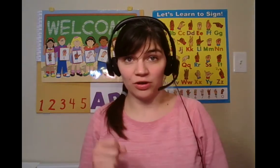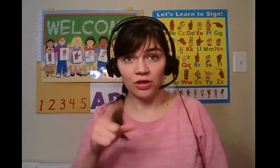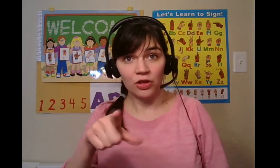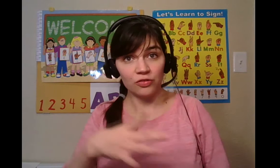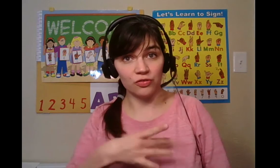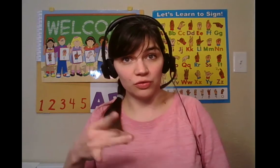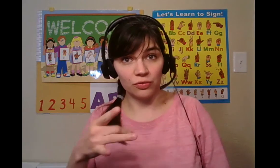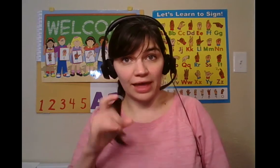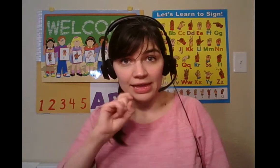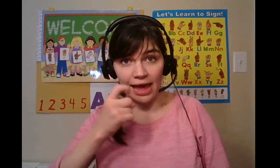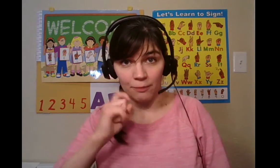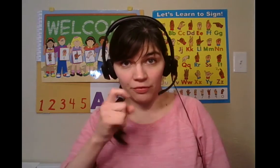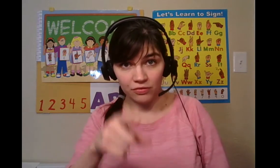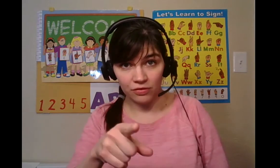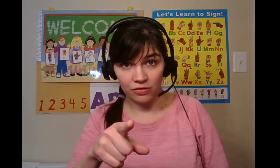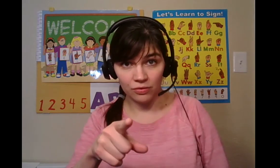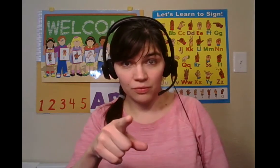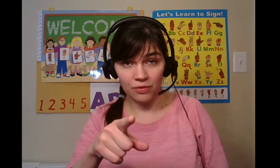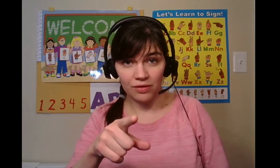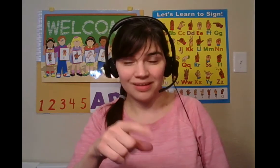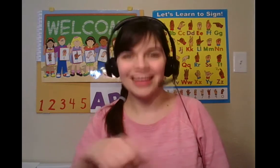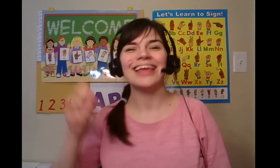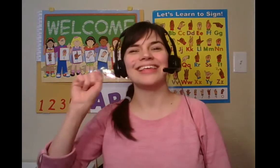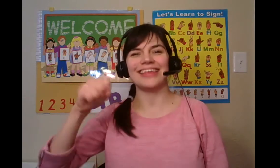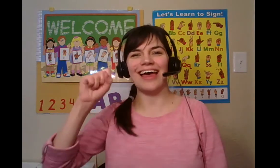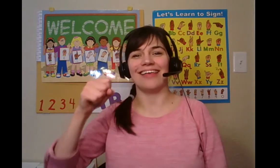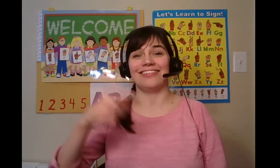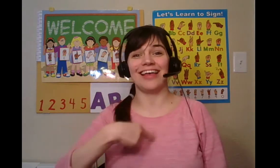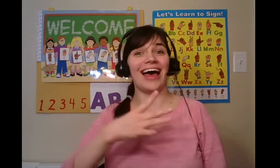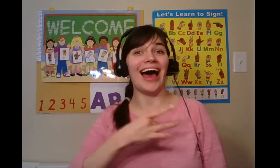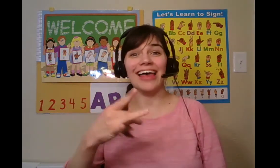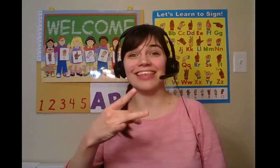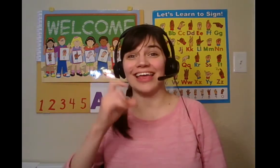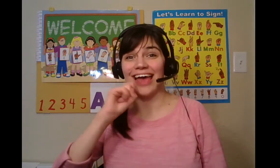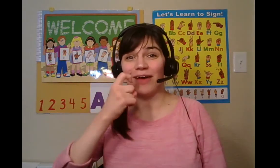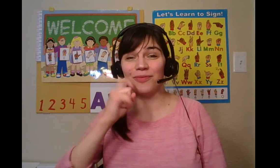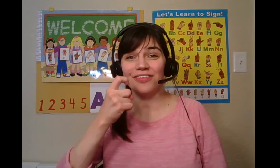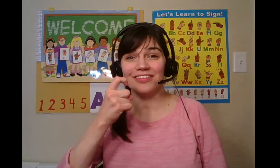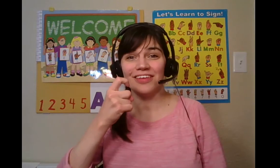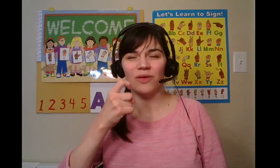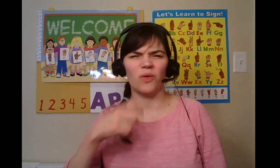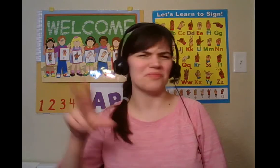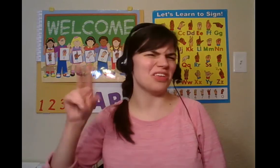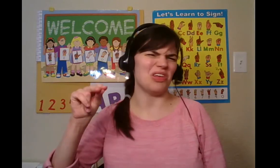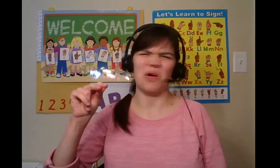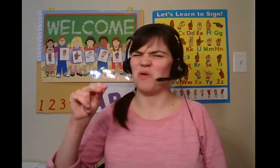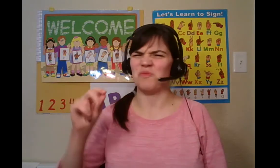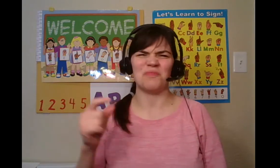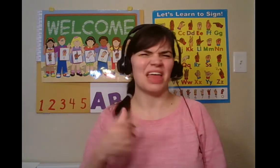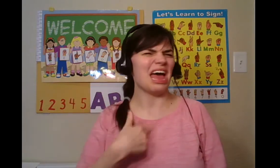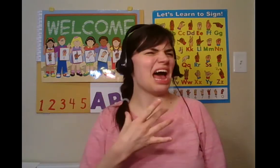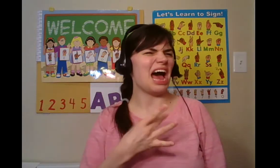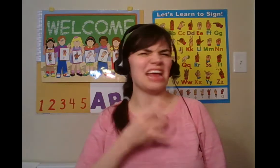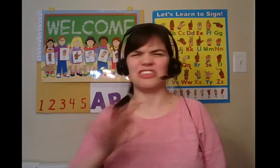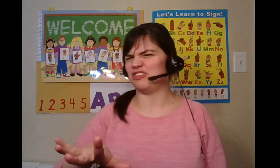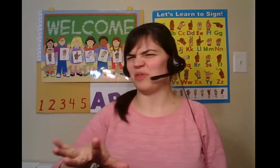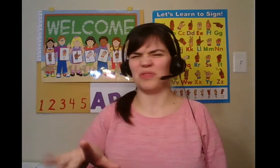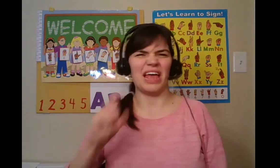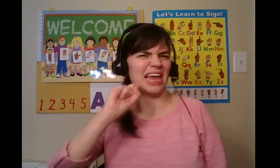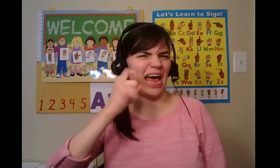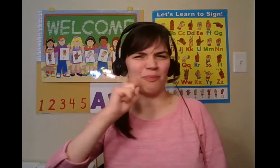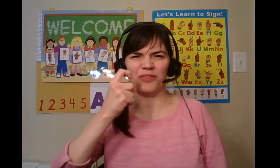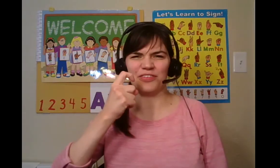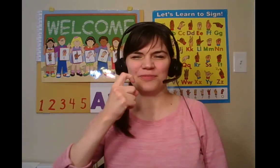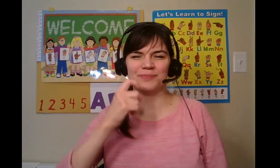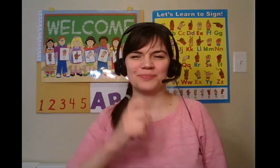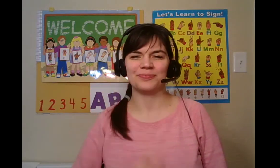do you like apples you? Yes I like apples or no I don't like apples.